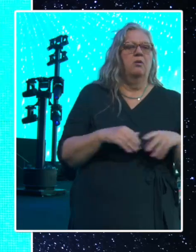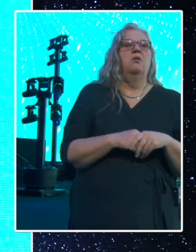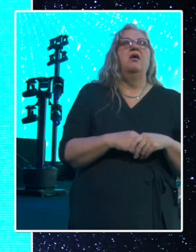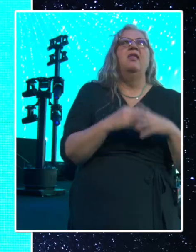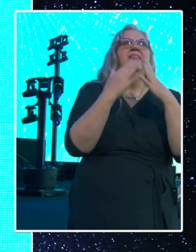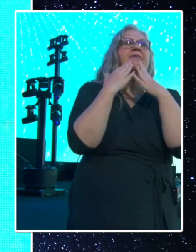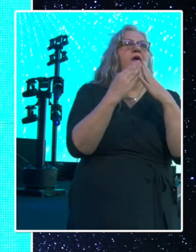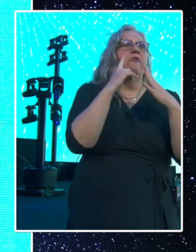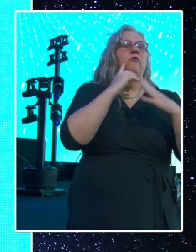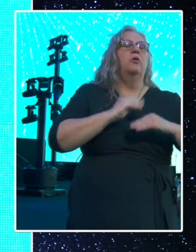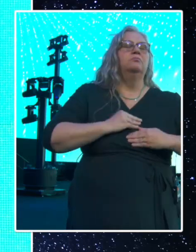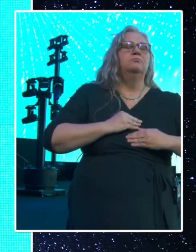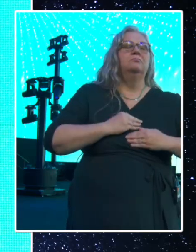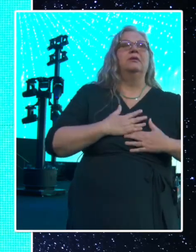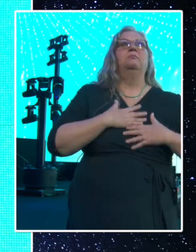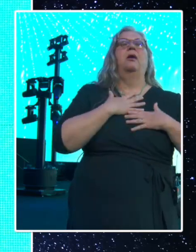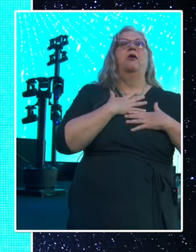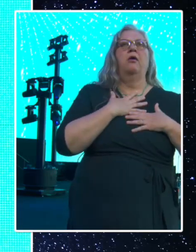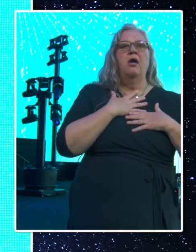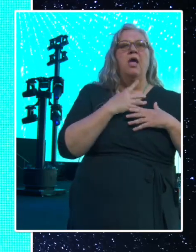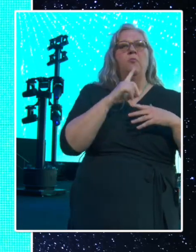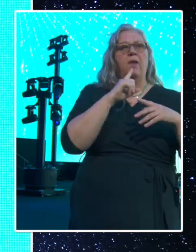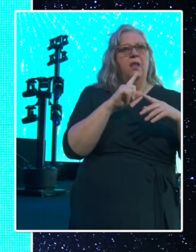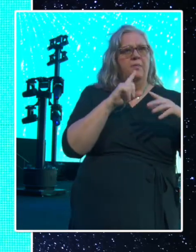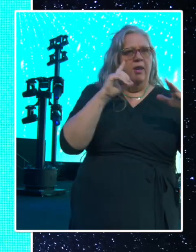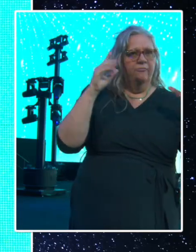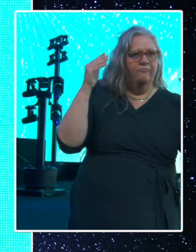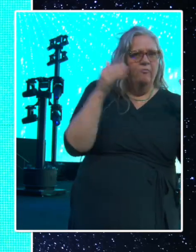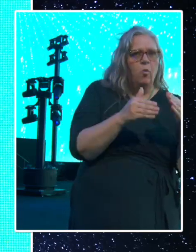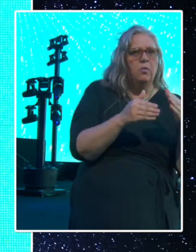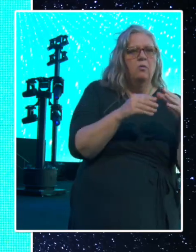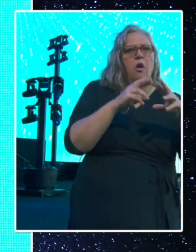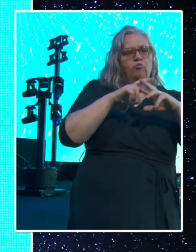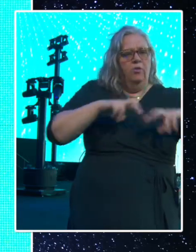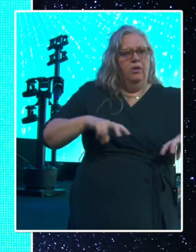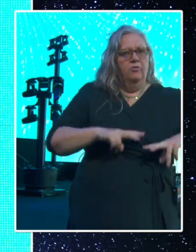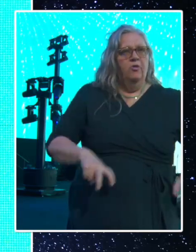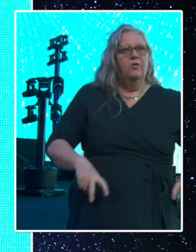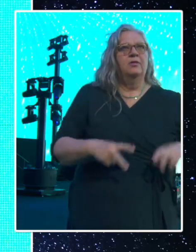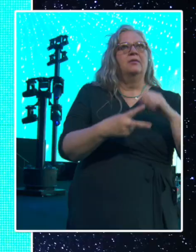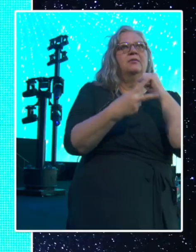Thank you, St. Jude for your inspiration and for being so committed to research that saves lives.